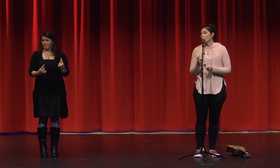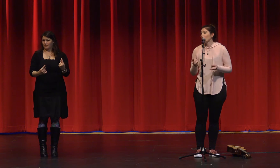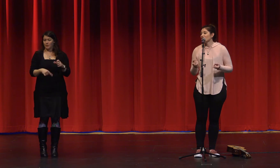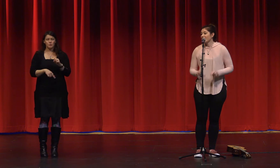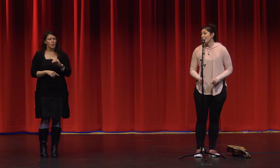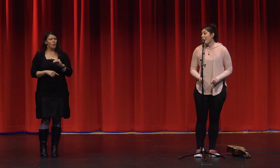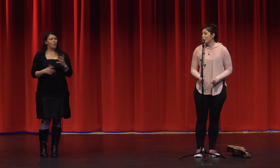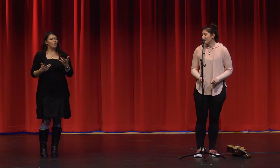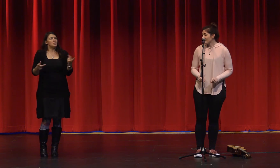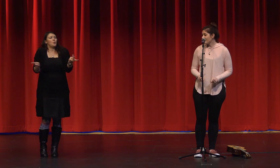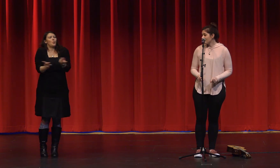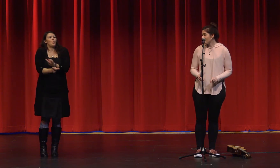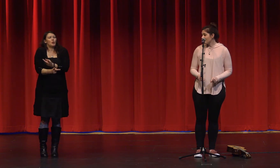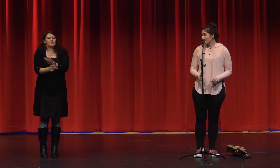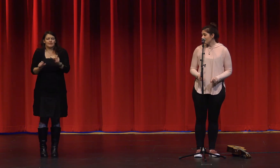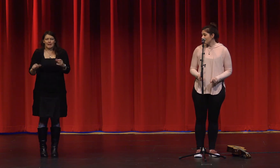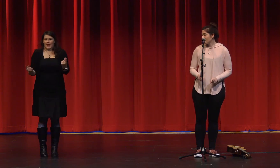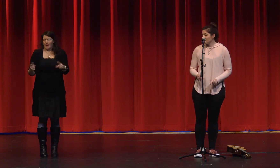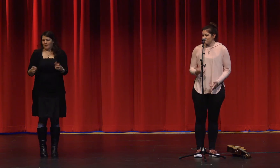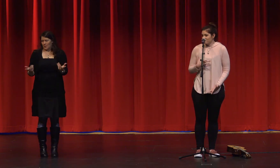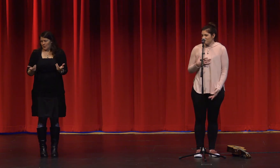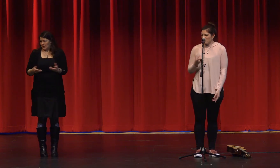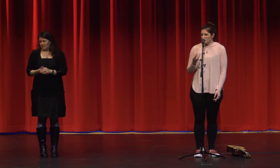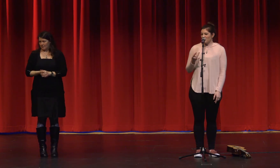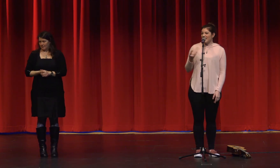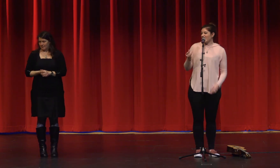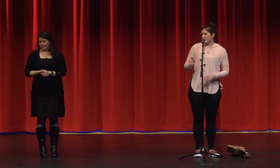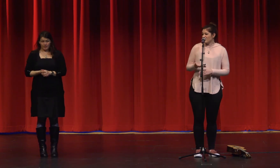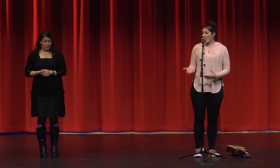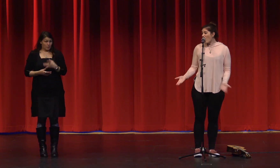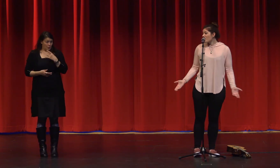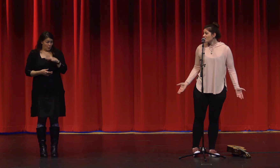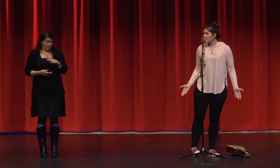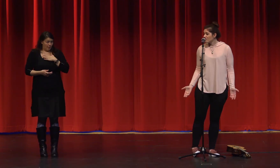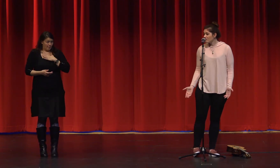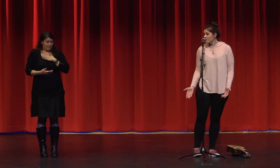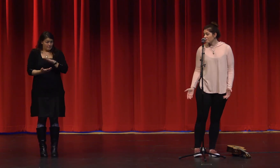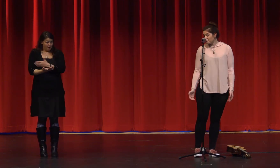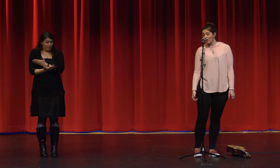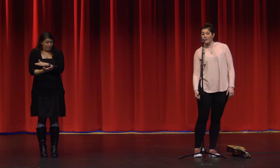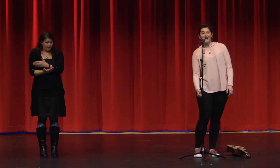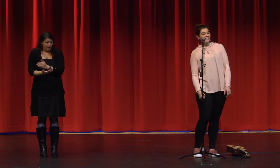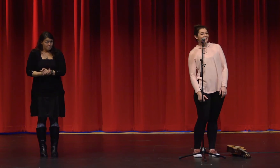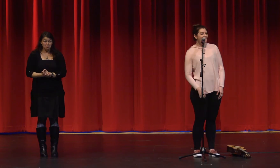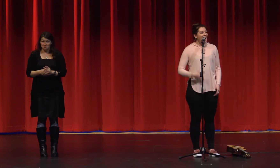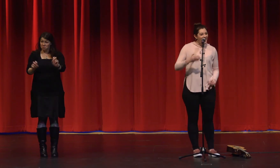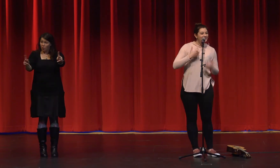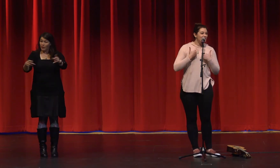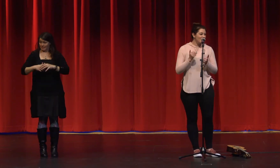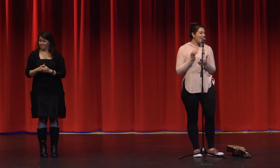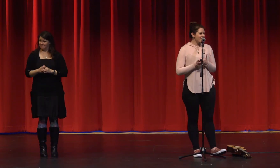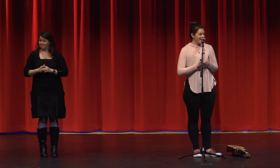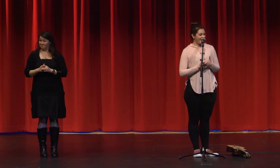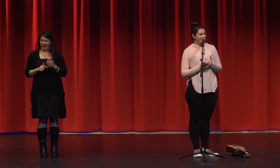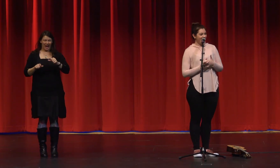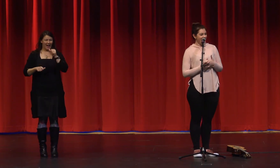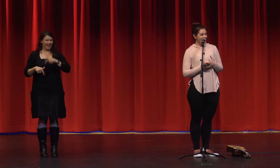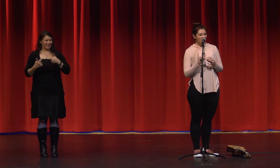So what's the worst that can happen? You don't like the song? Okay, I can survive that.